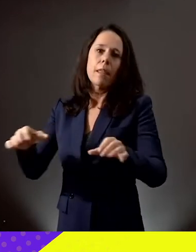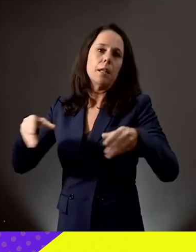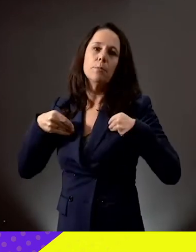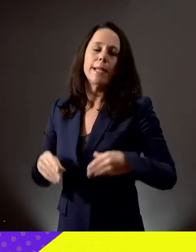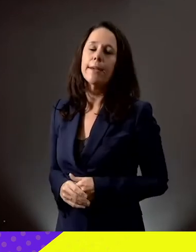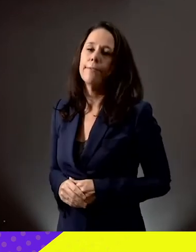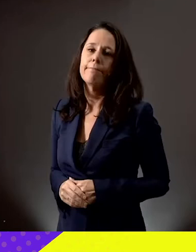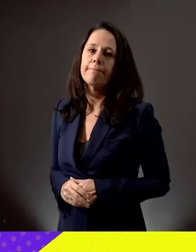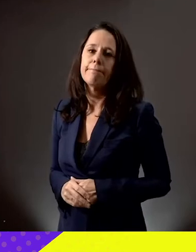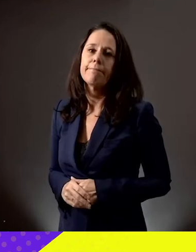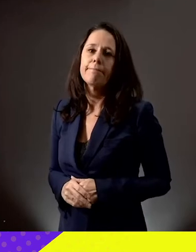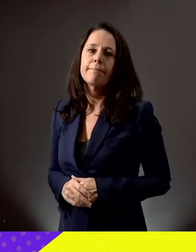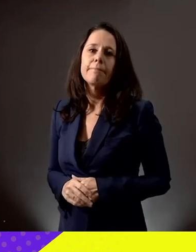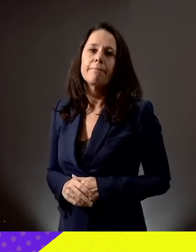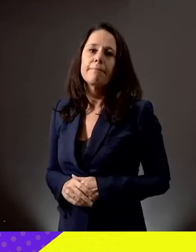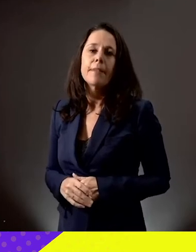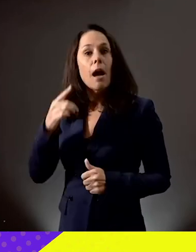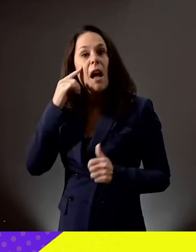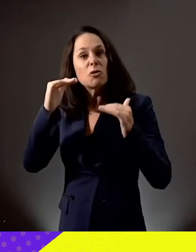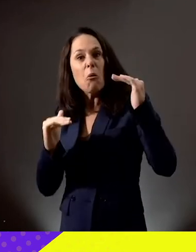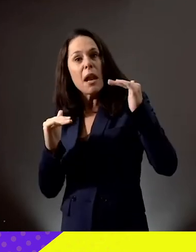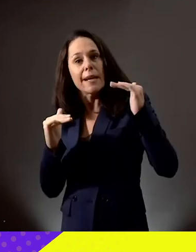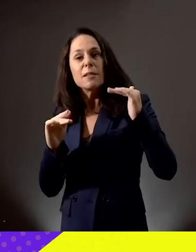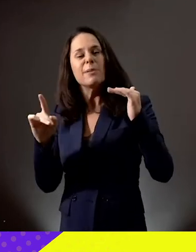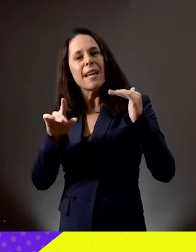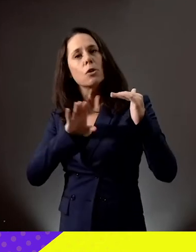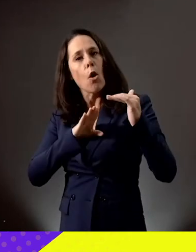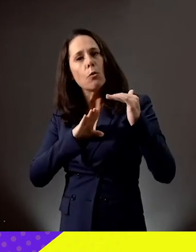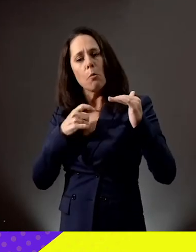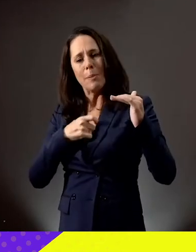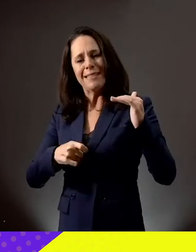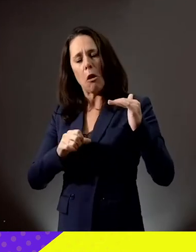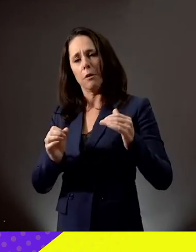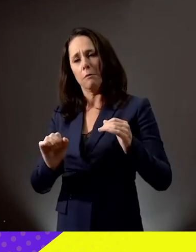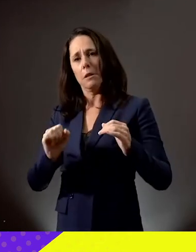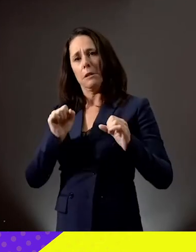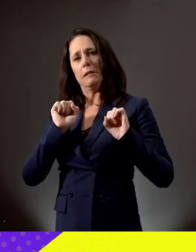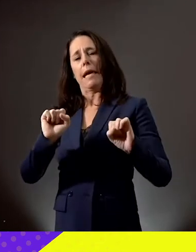Unequal opportunities hinder the success of us personally, and our society.